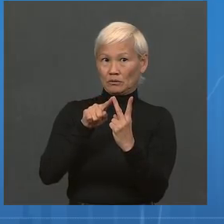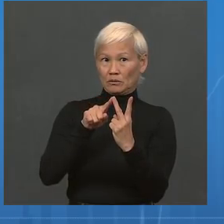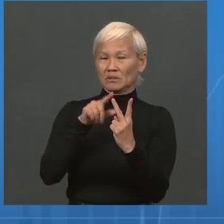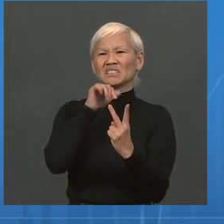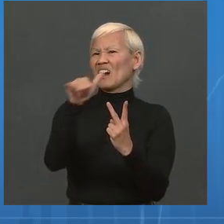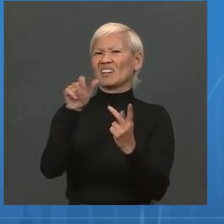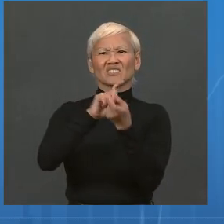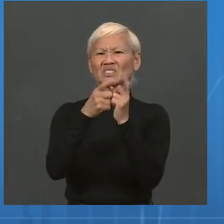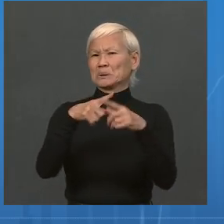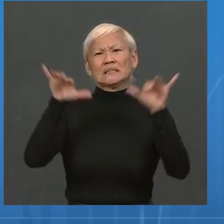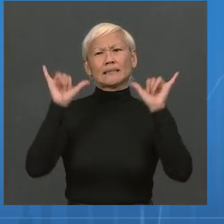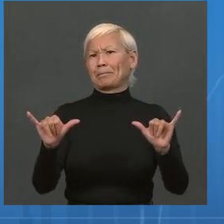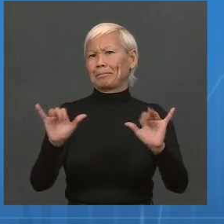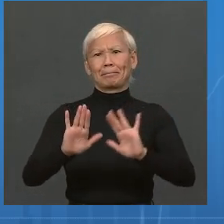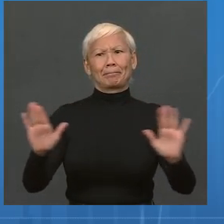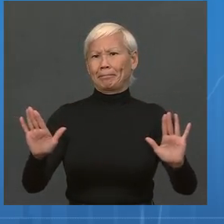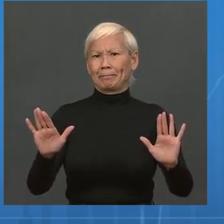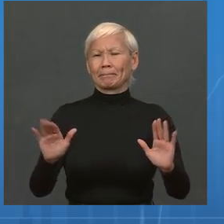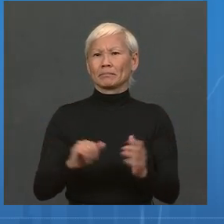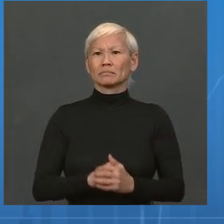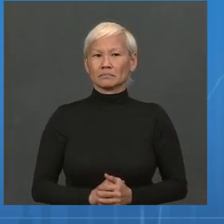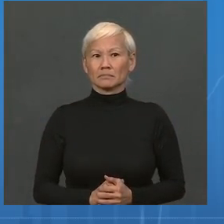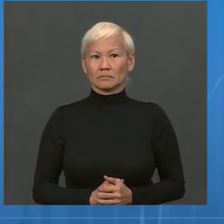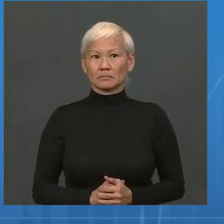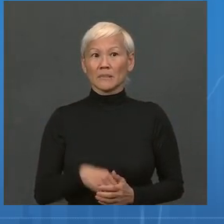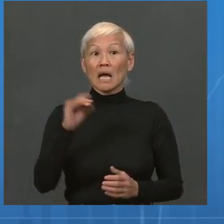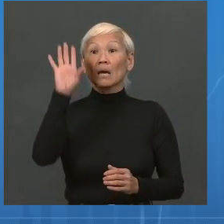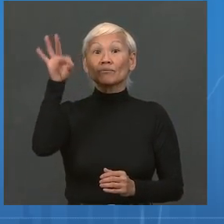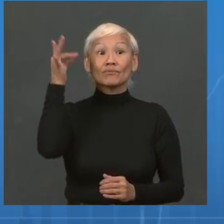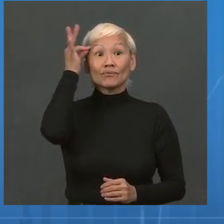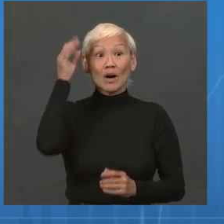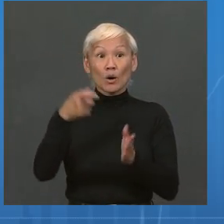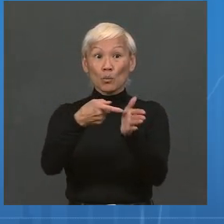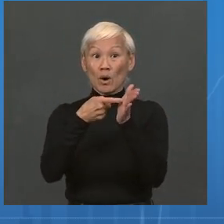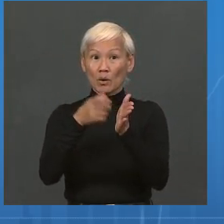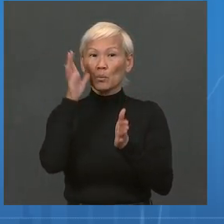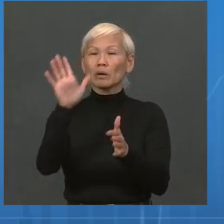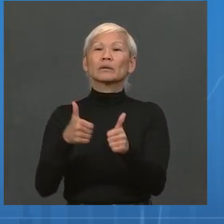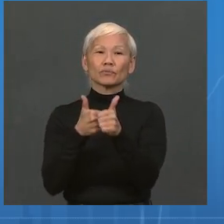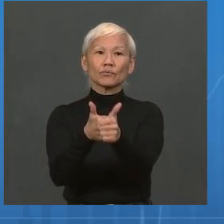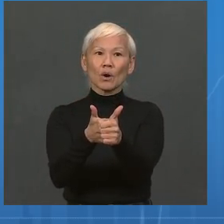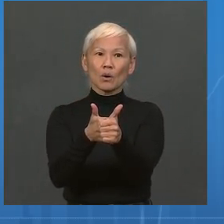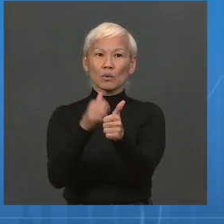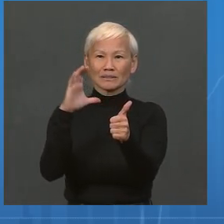that the federal requirements will follow the CDC guidance. Next question, please.